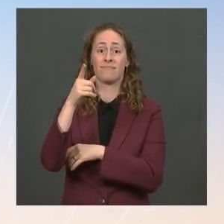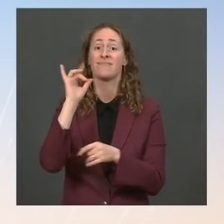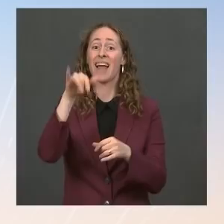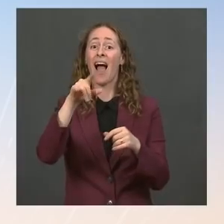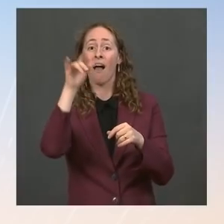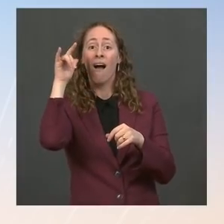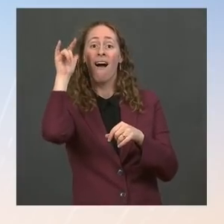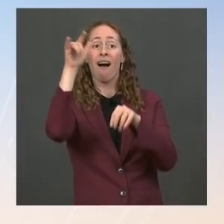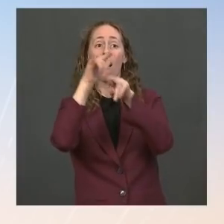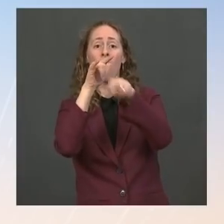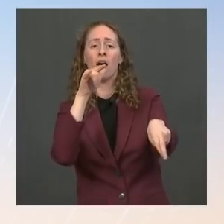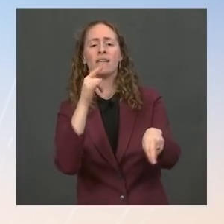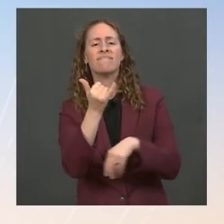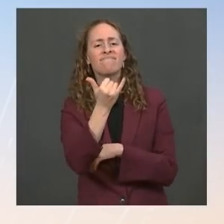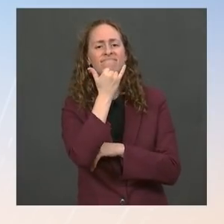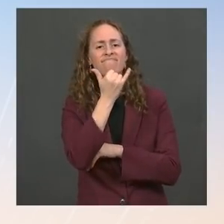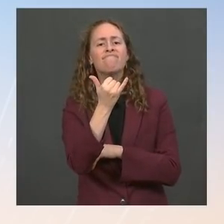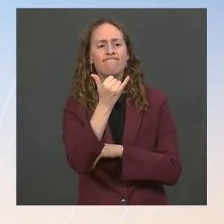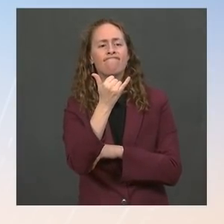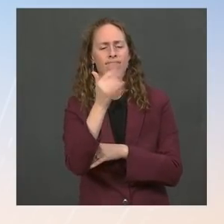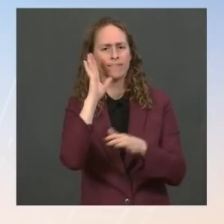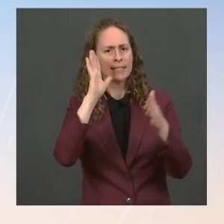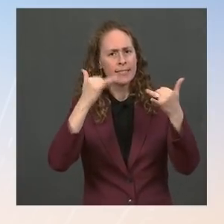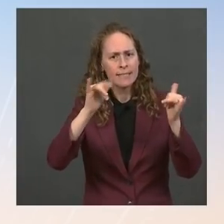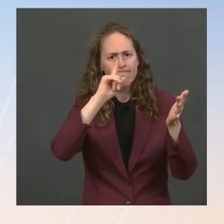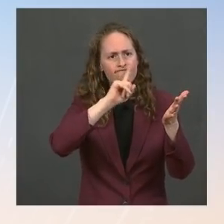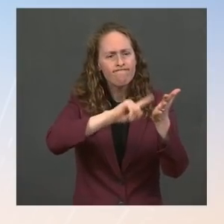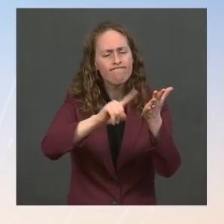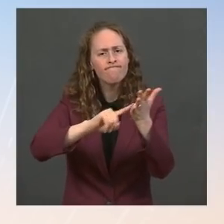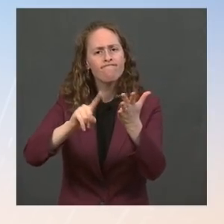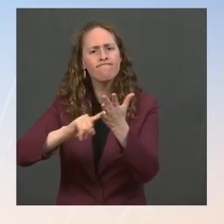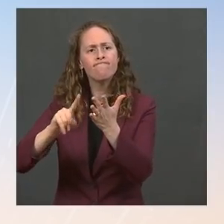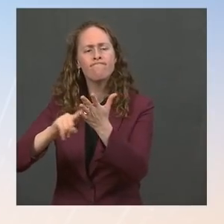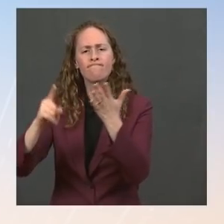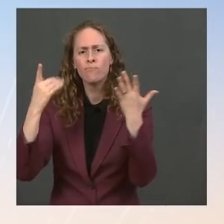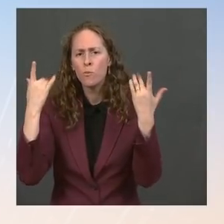is something the President broadly supports. So, as a human being, as a President,